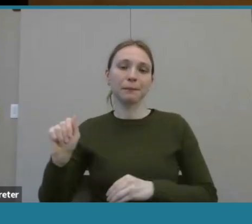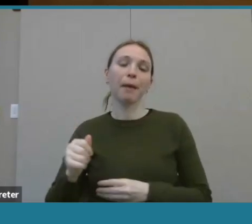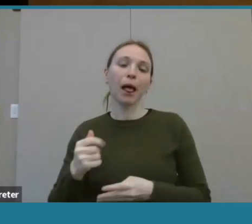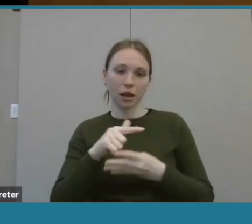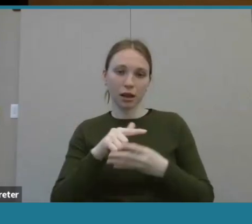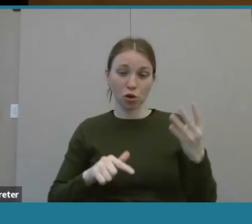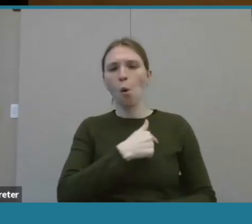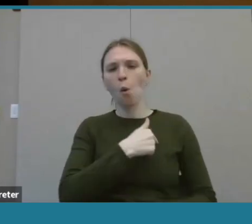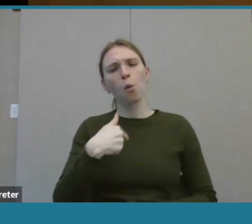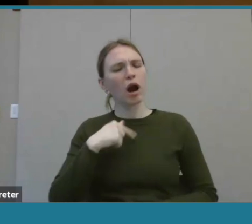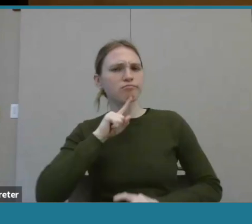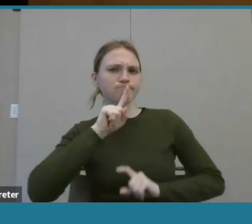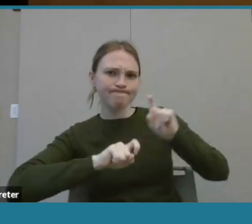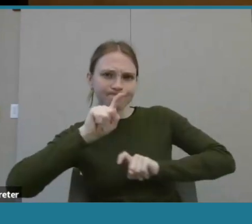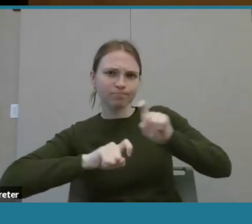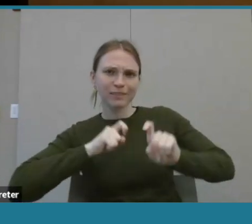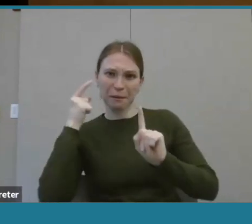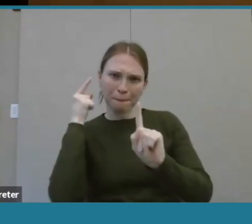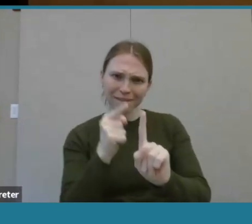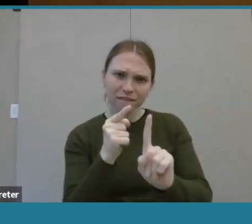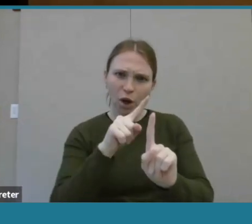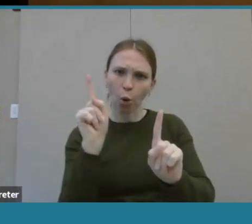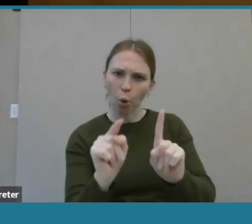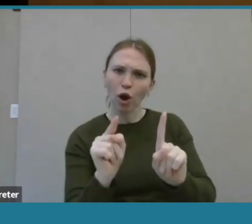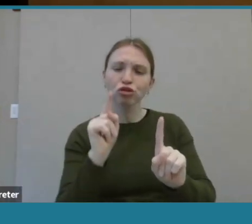And we asked them very specific pointed questions about interpretation.